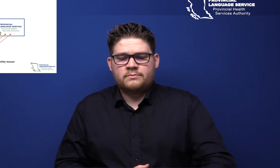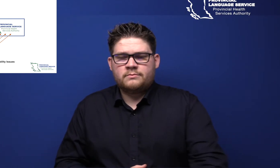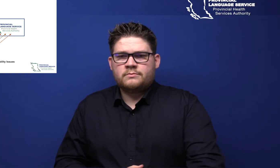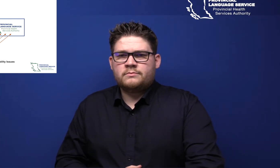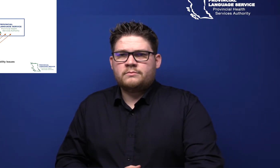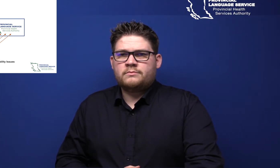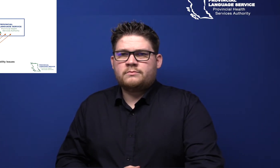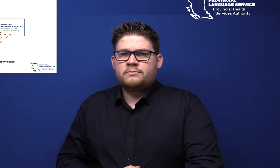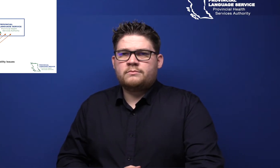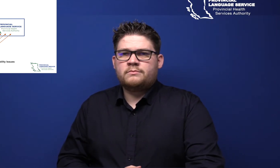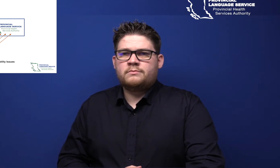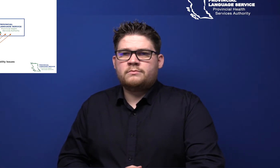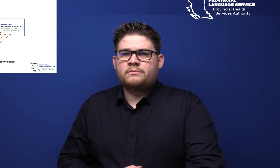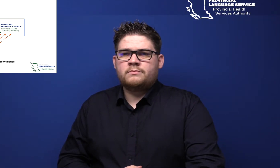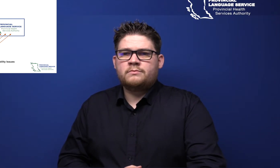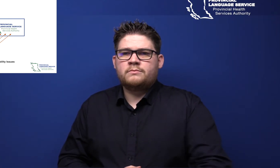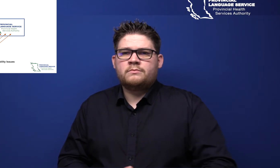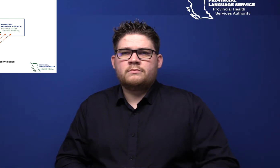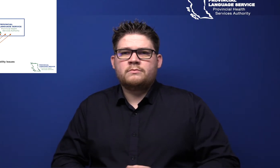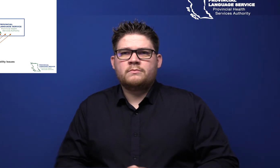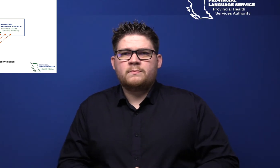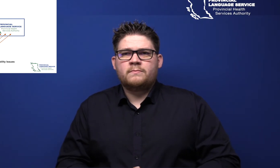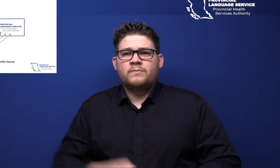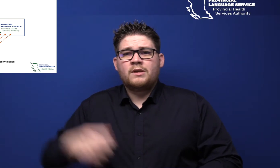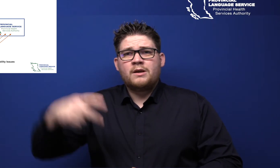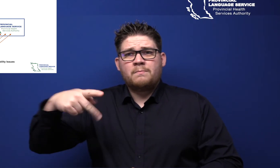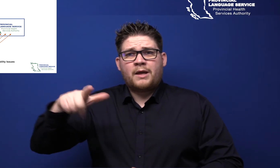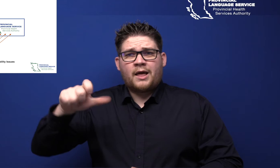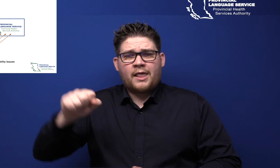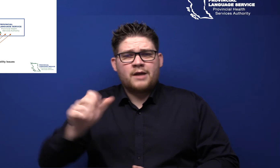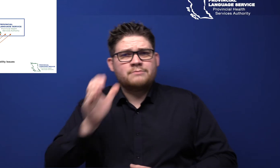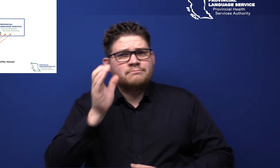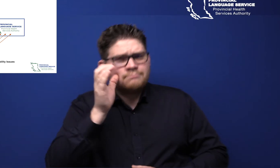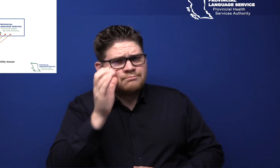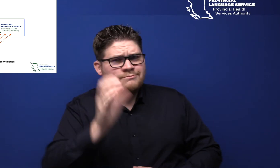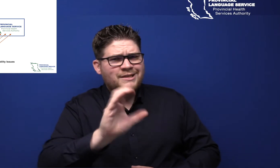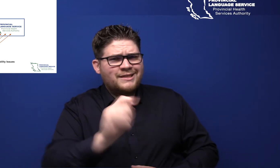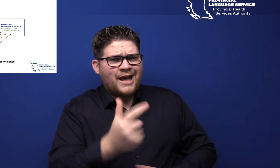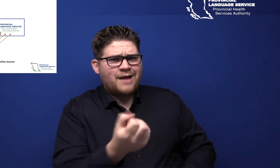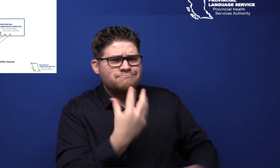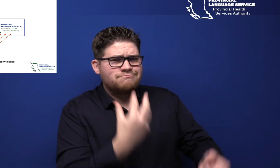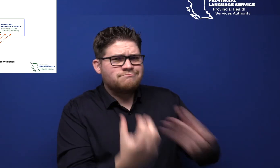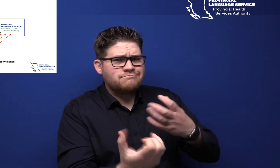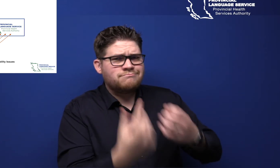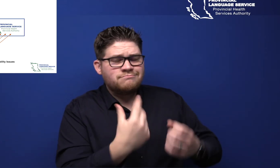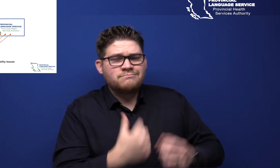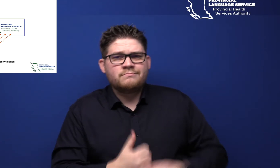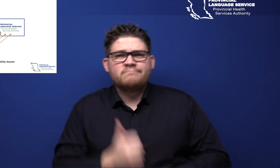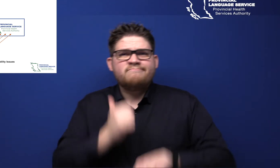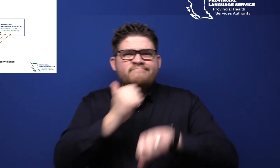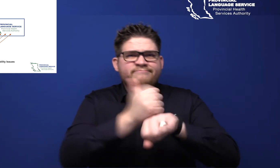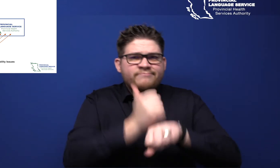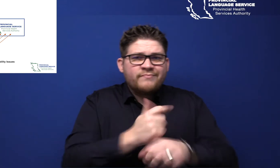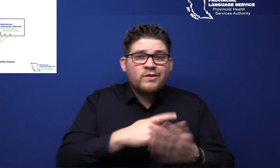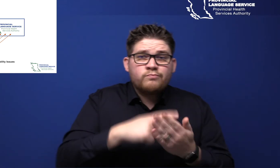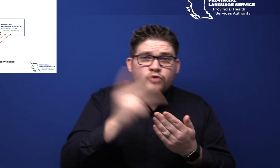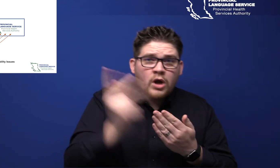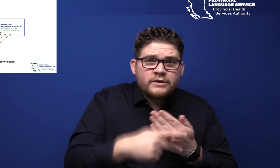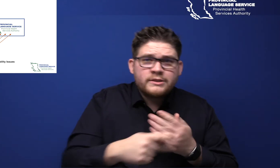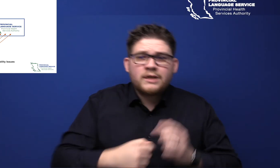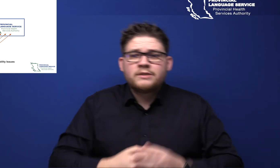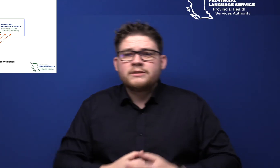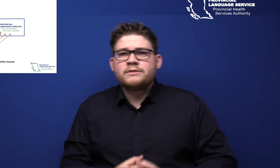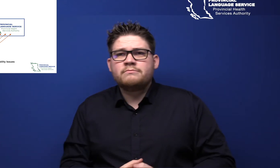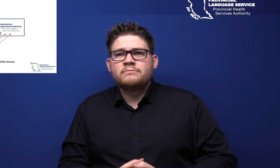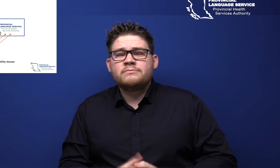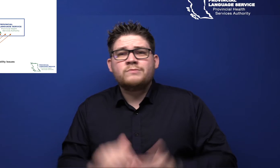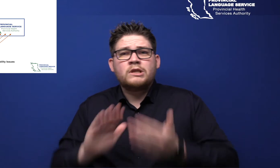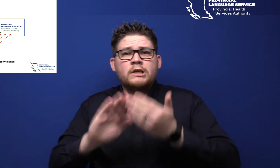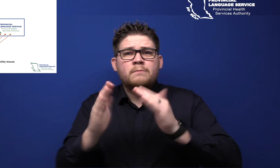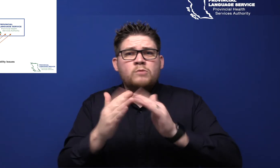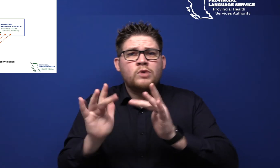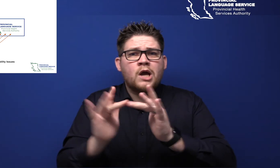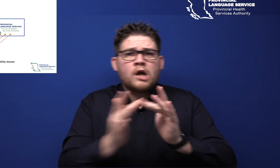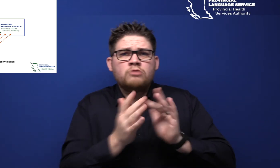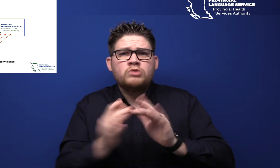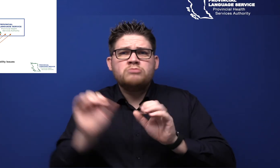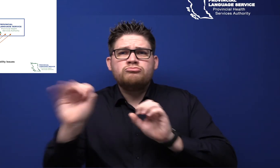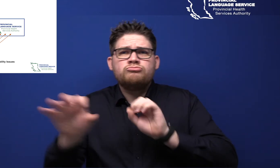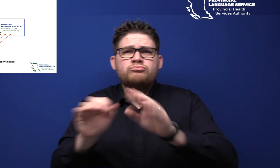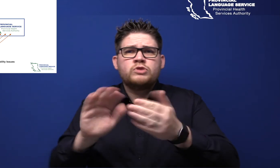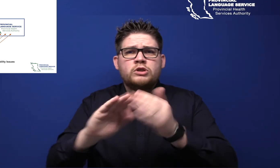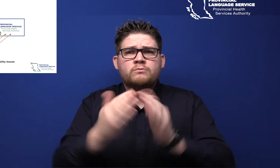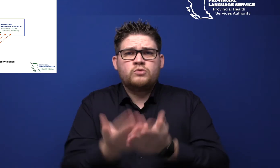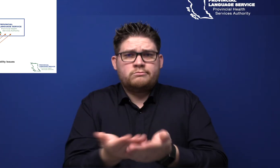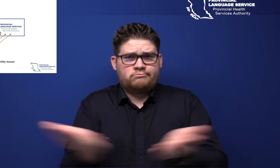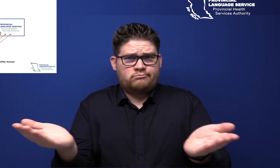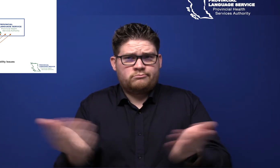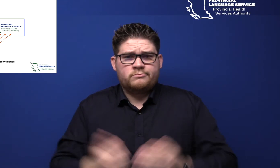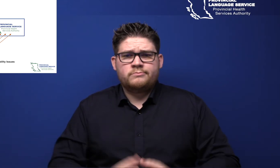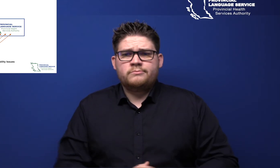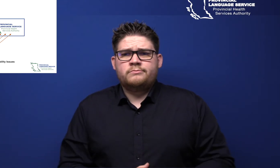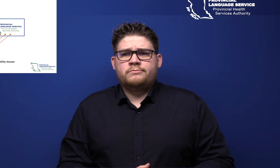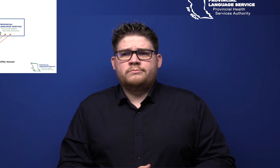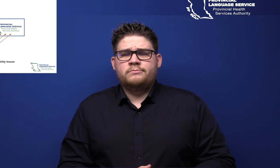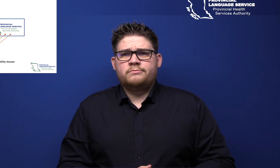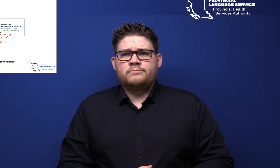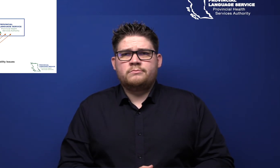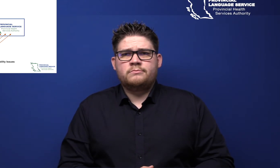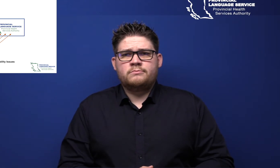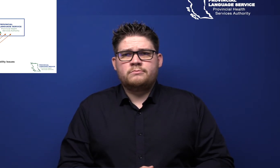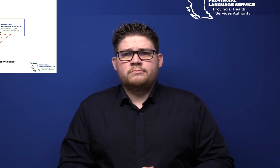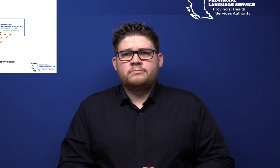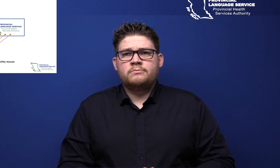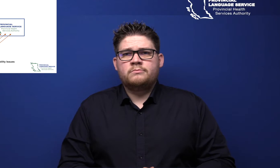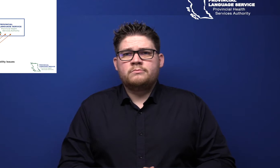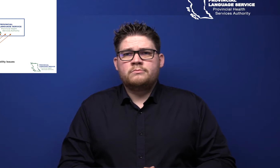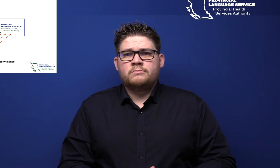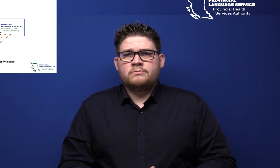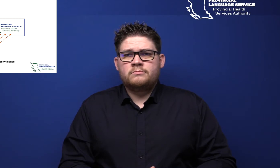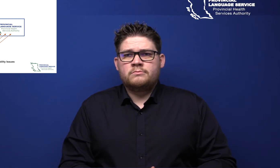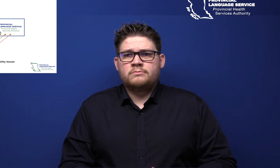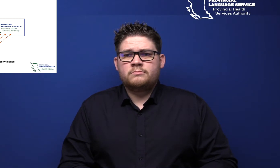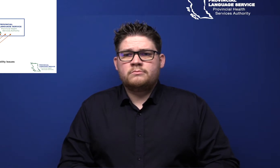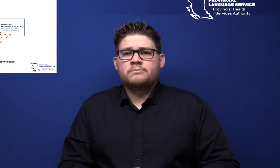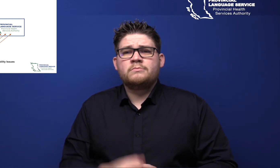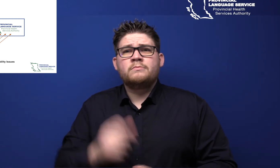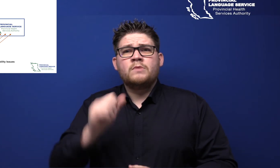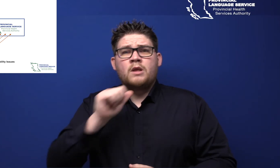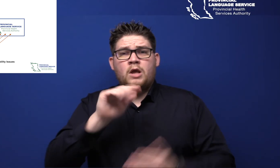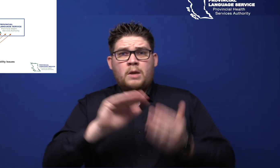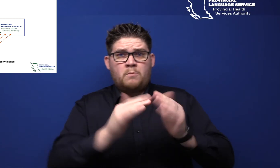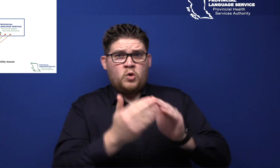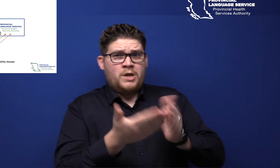PLS THEN LISTENS TO ALL OF THAT INPUT AND FEEDBACK, DEVELOPS PROJECTS AND ENGAGES WITH THE COMMUNITY AT LARGE AROUND THOSE ISSUES.